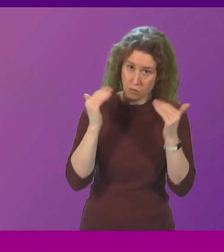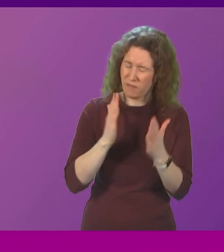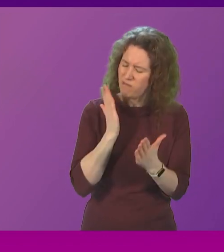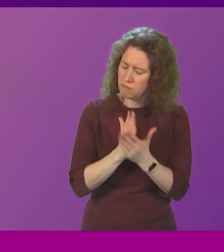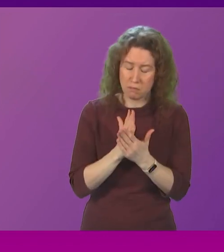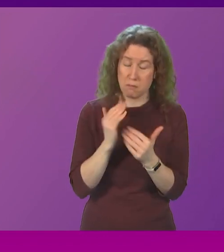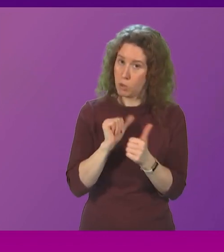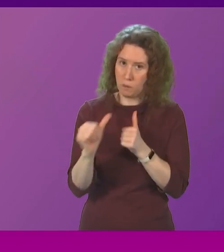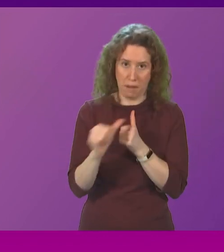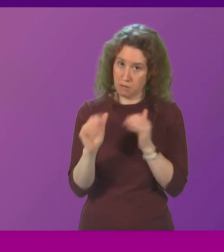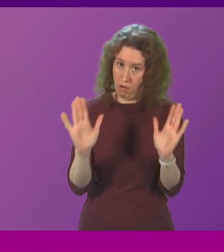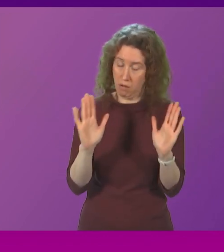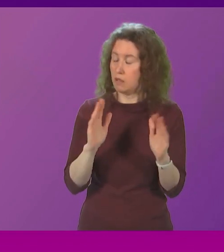in the public gallery.